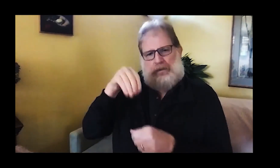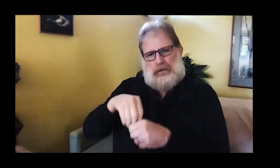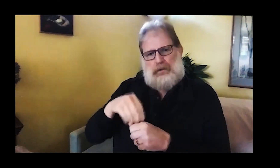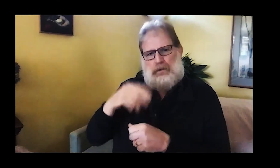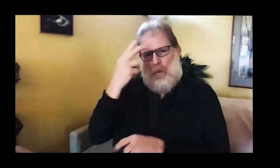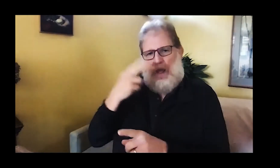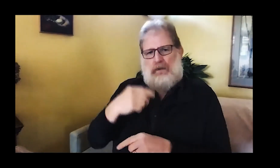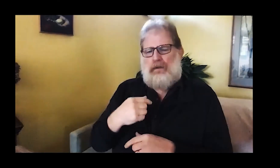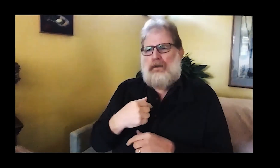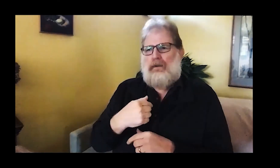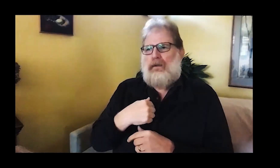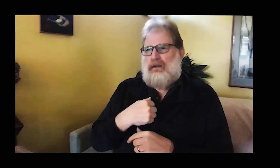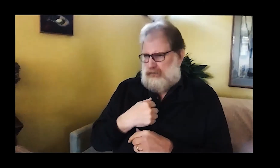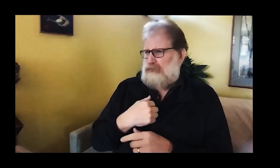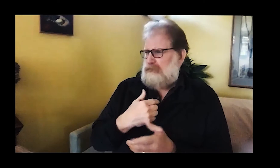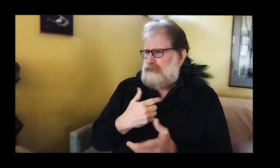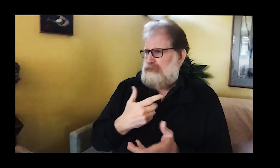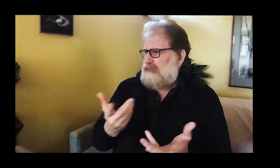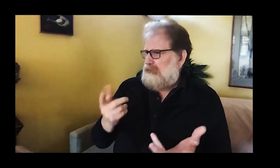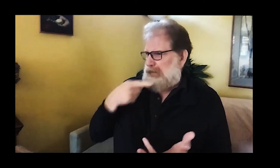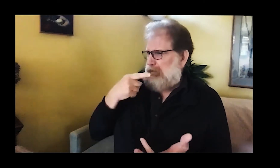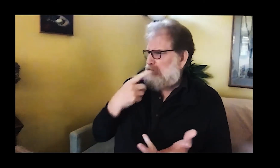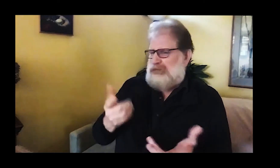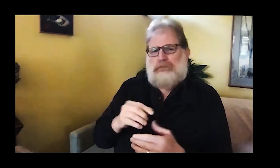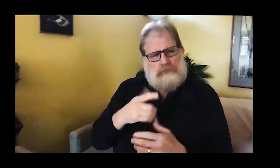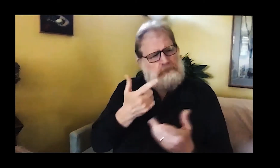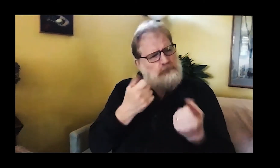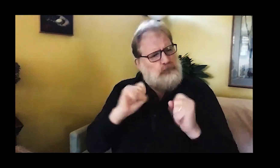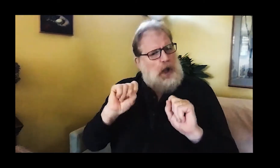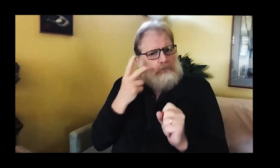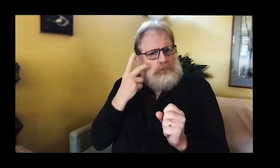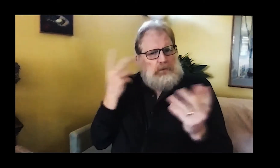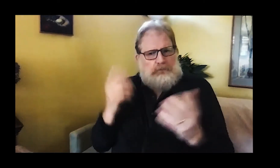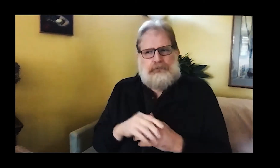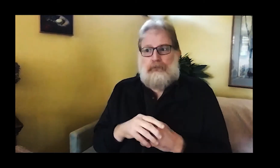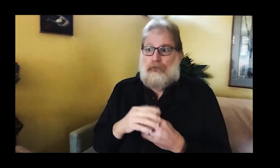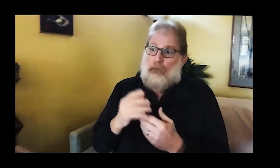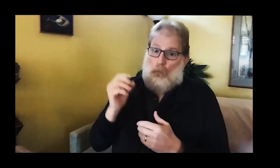theater company there in Hawaii, and I thought, a hearing theater company - I thought let's see?